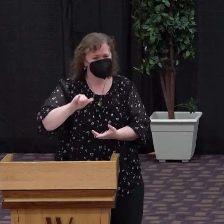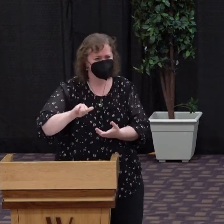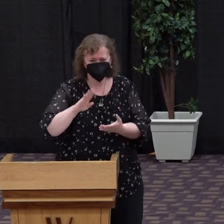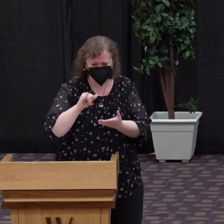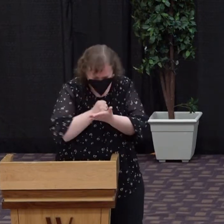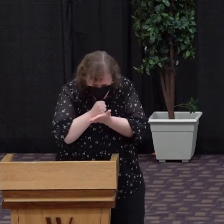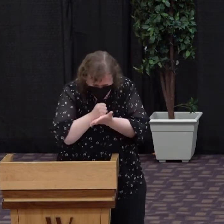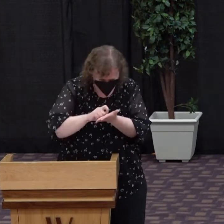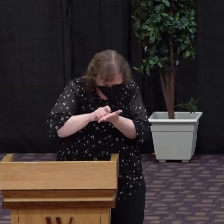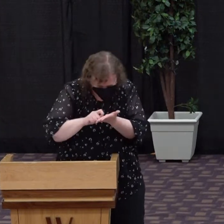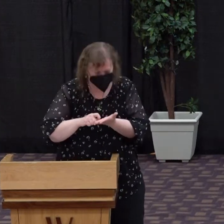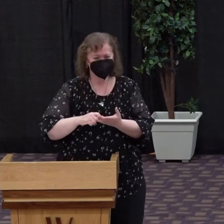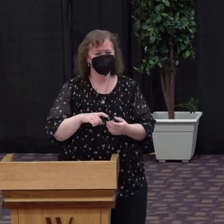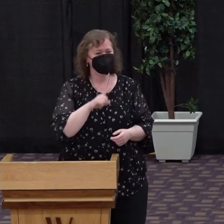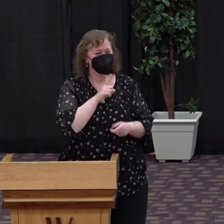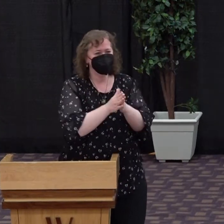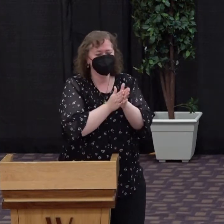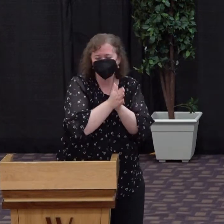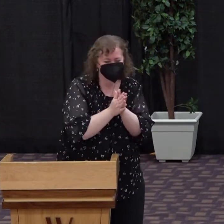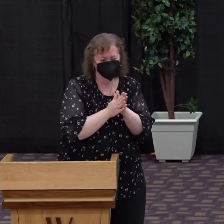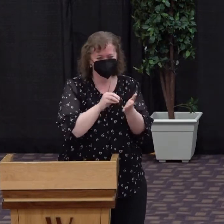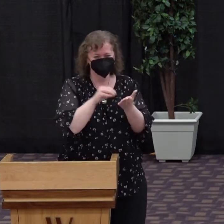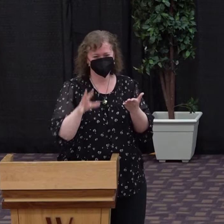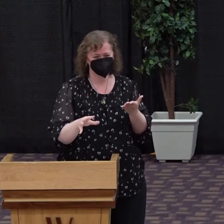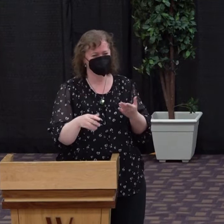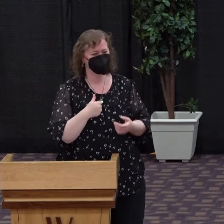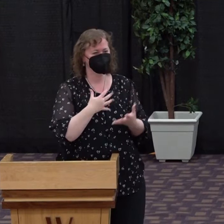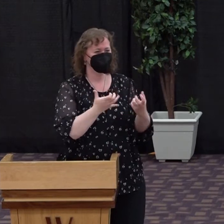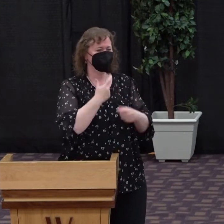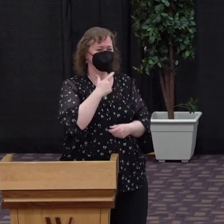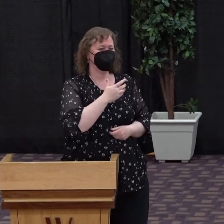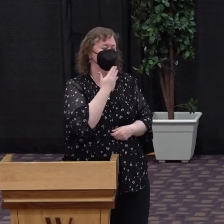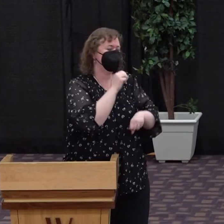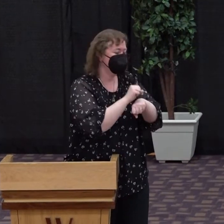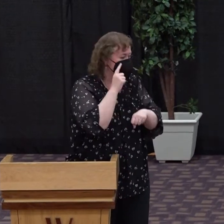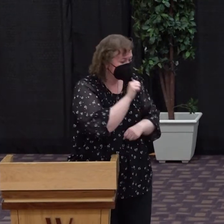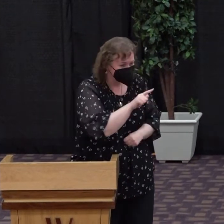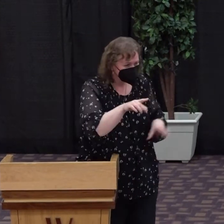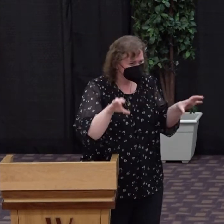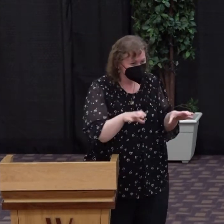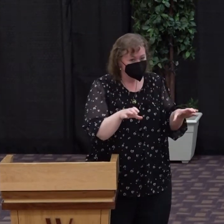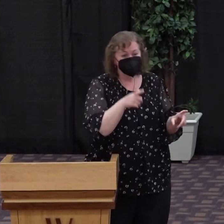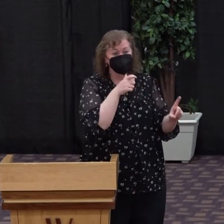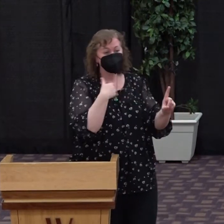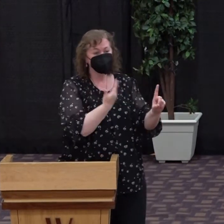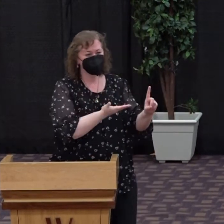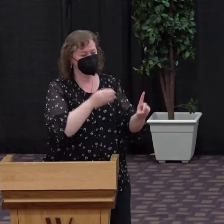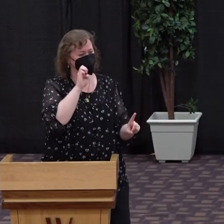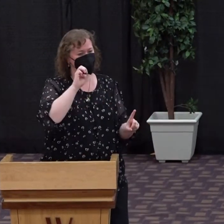And you could always see her erasing, redoing, and so this student has done a great job all around.